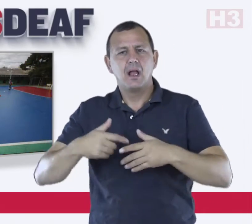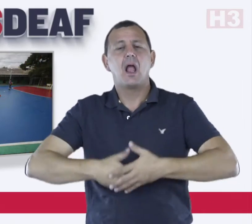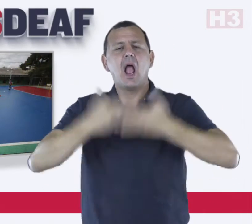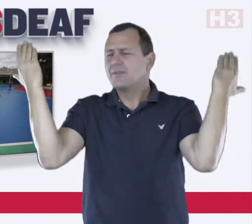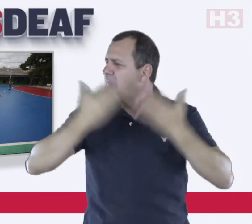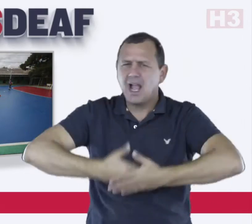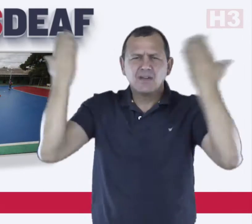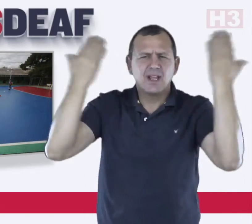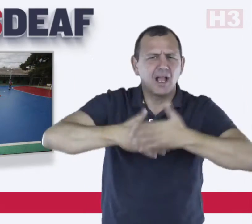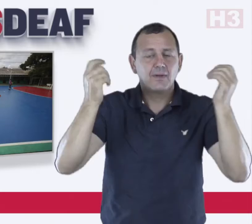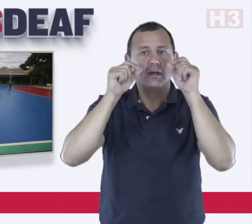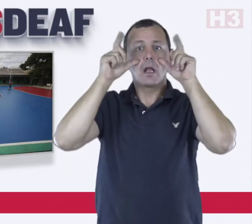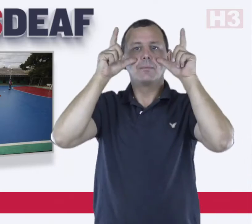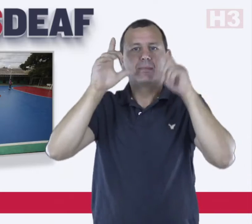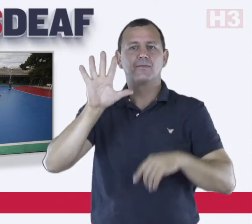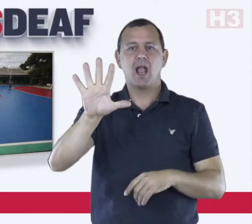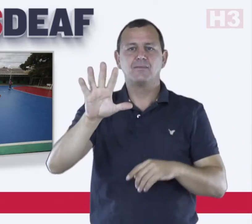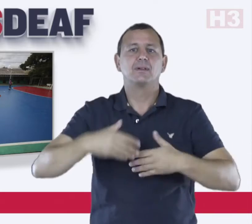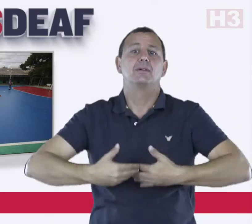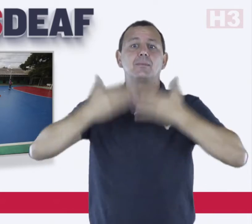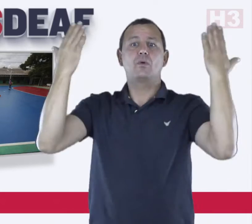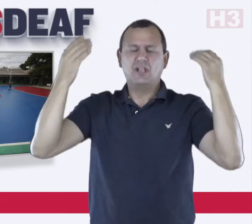Every day, they wake up at 5am to train